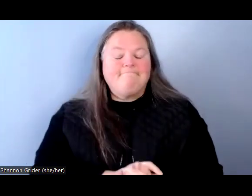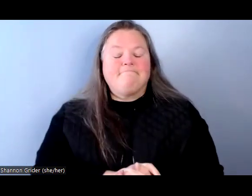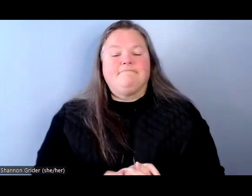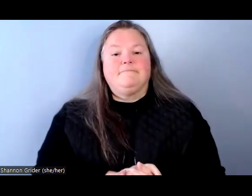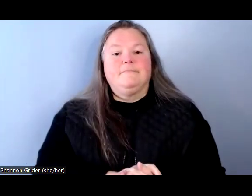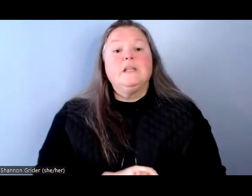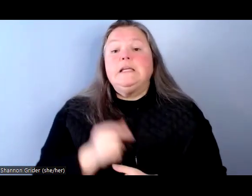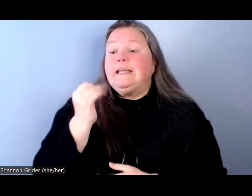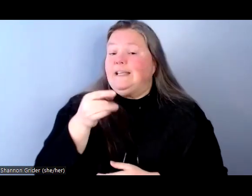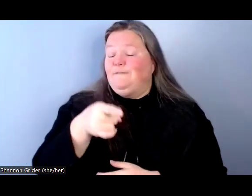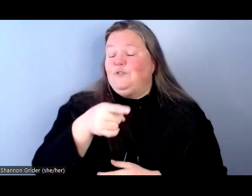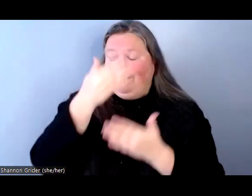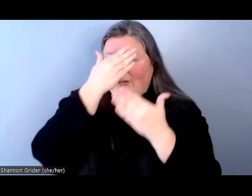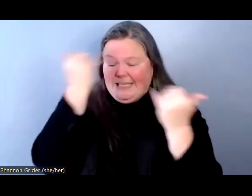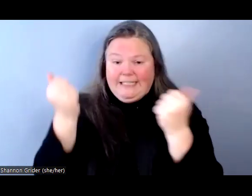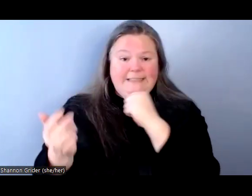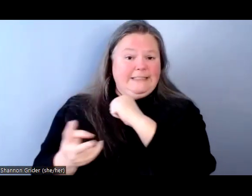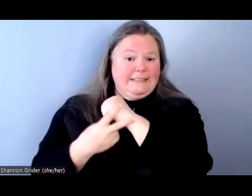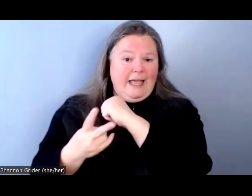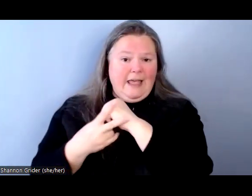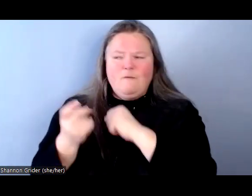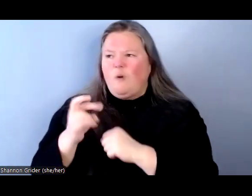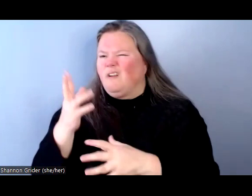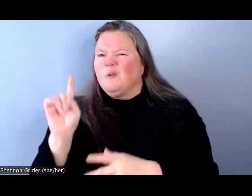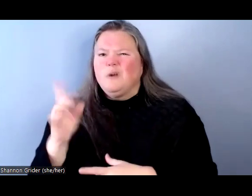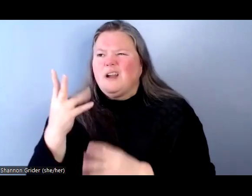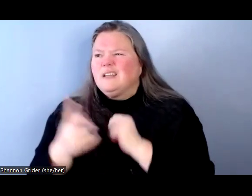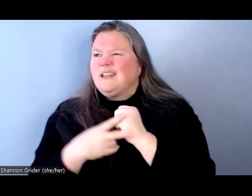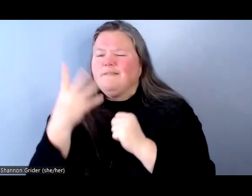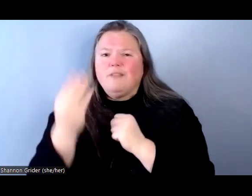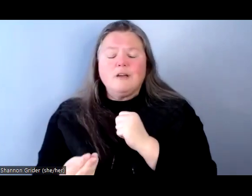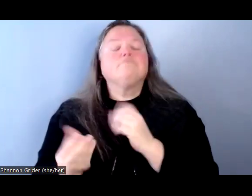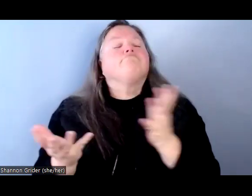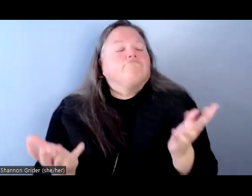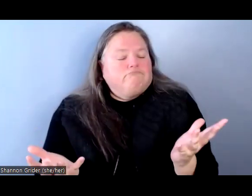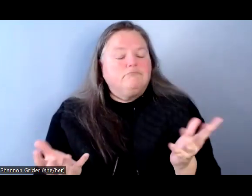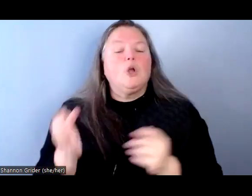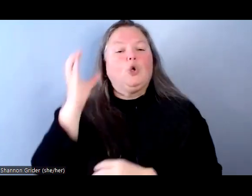If you do not save it to your favorites,